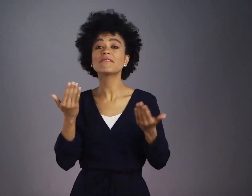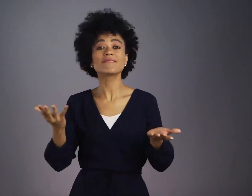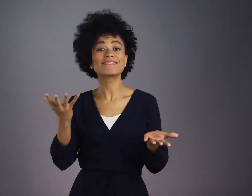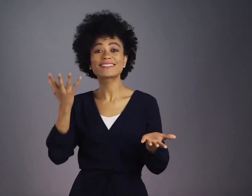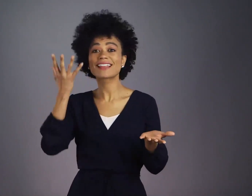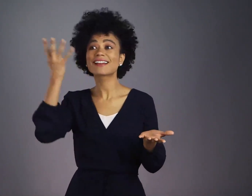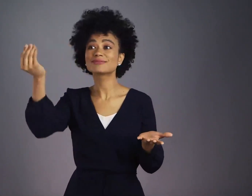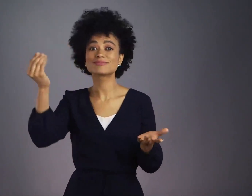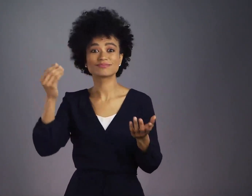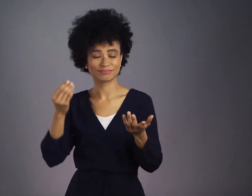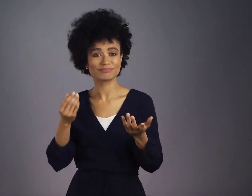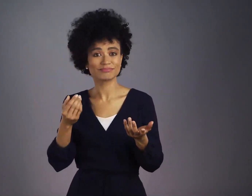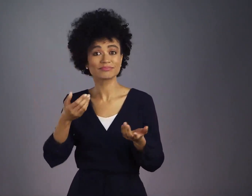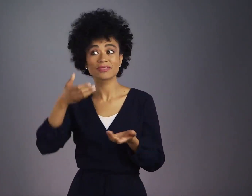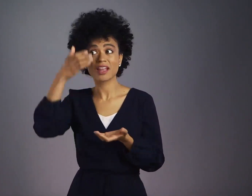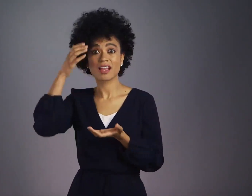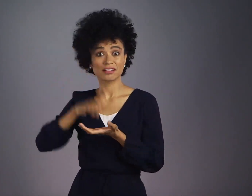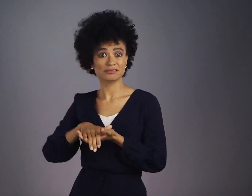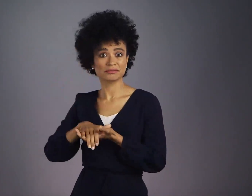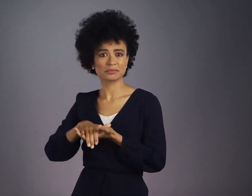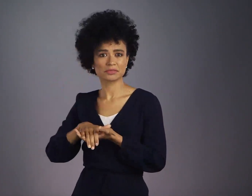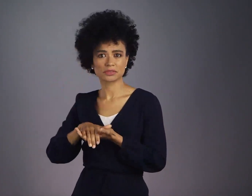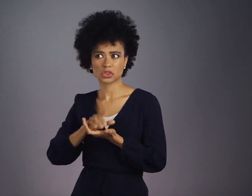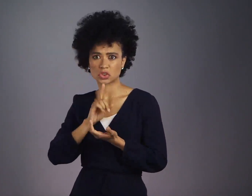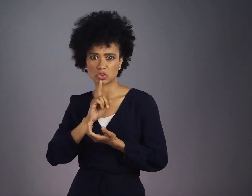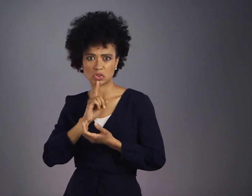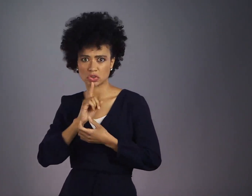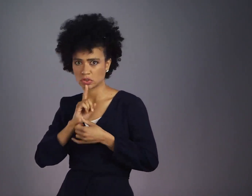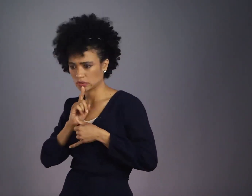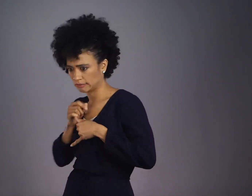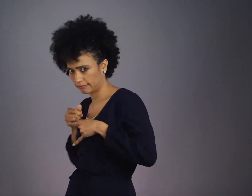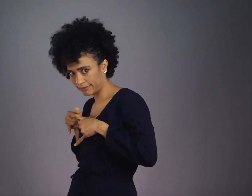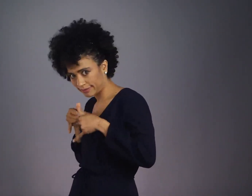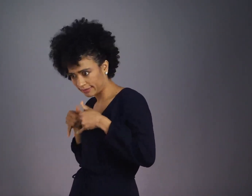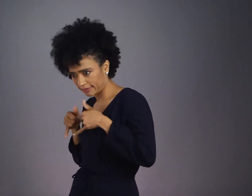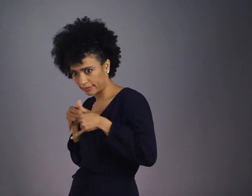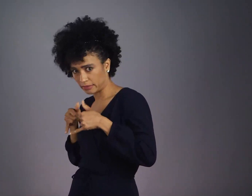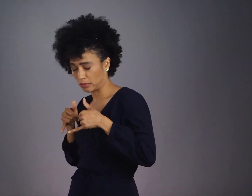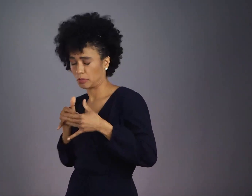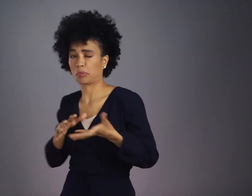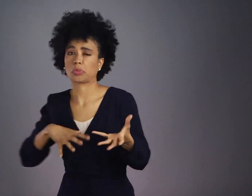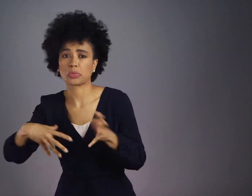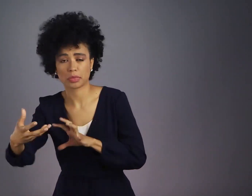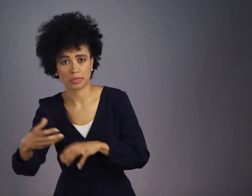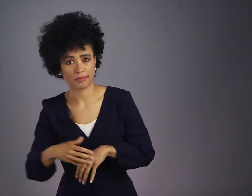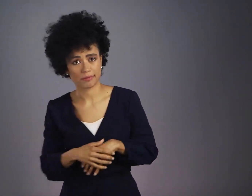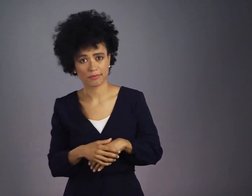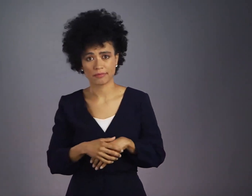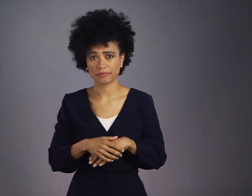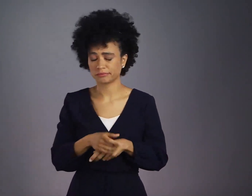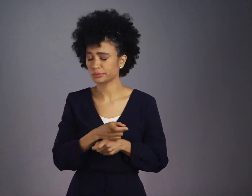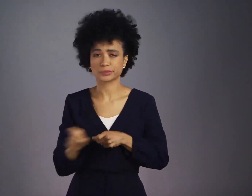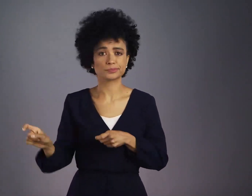We came to live almost alone. When we were invited out, our husbands sneaked so many drinks